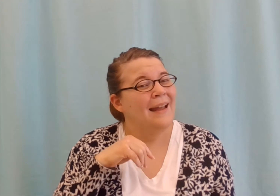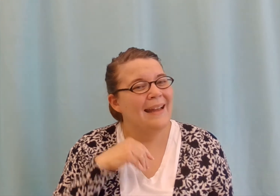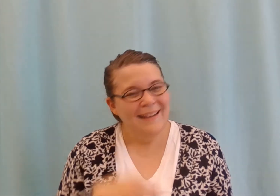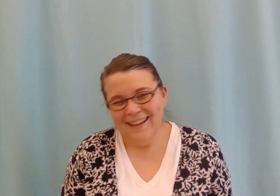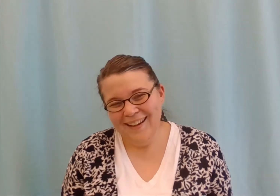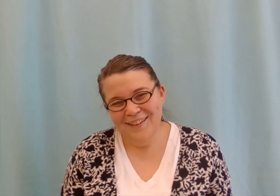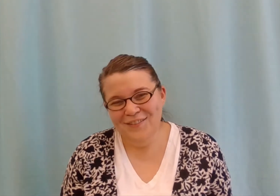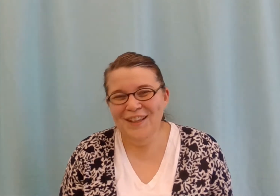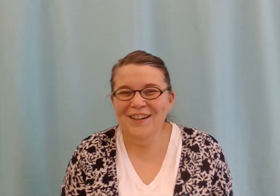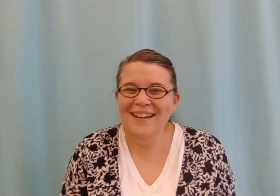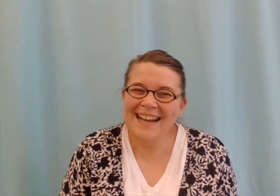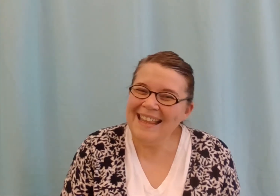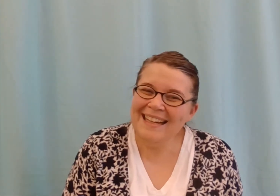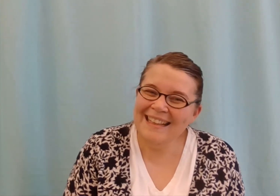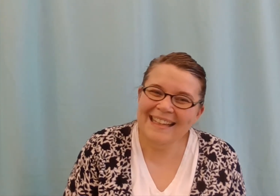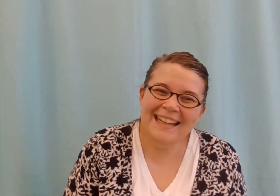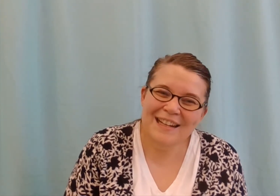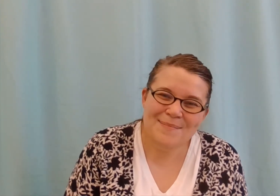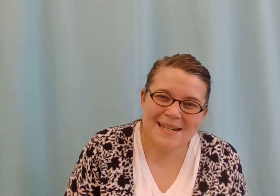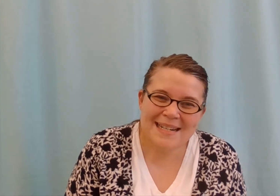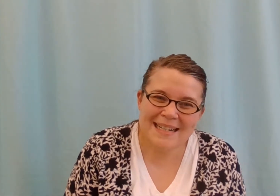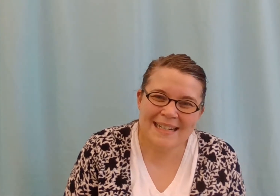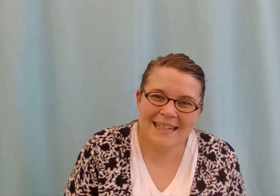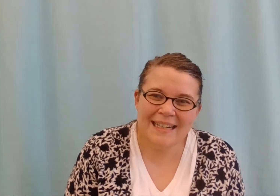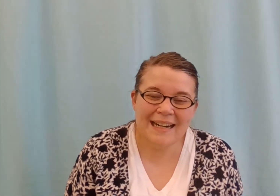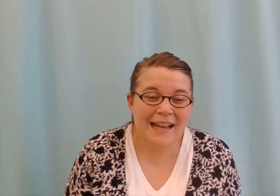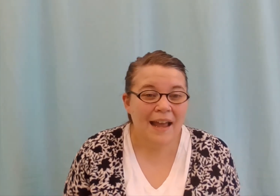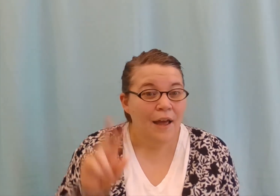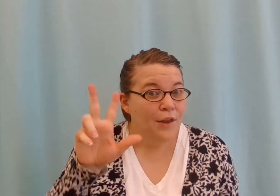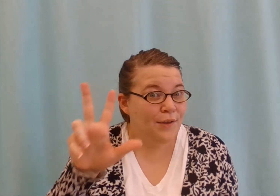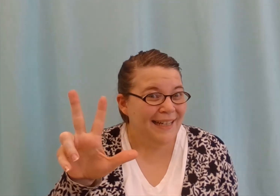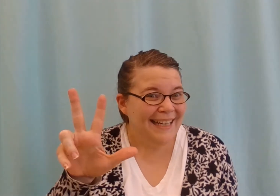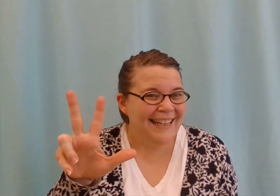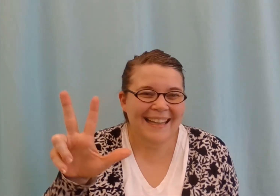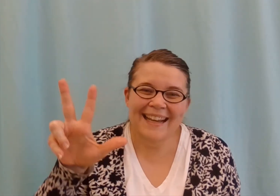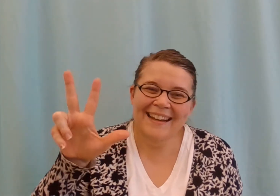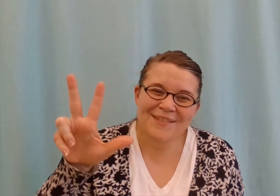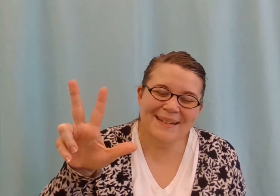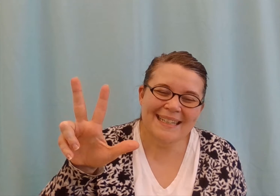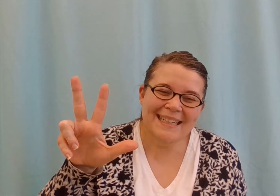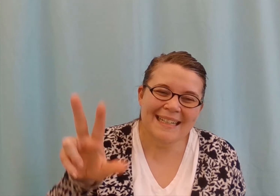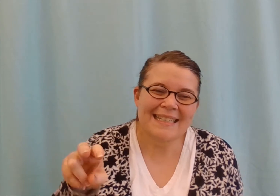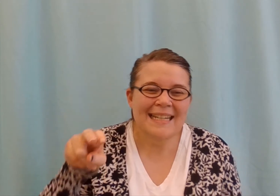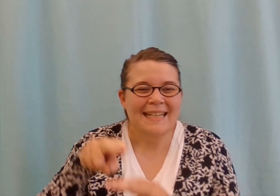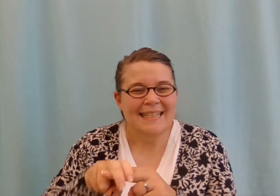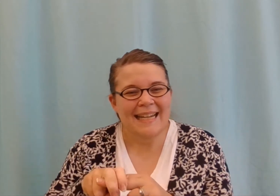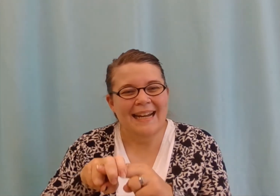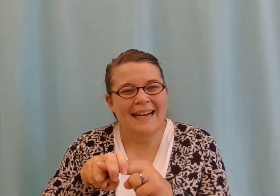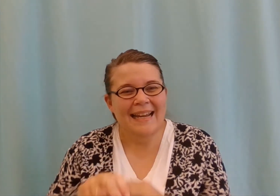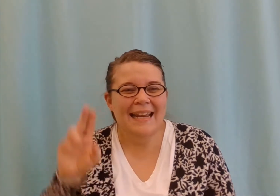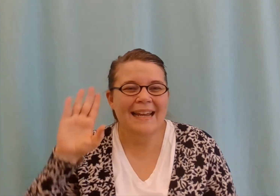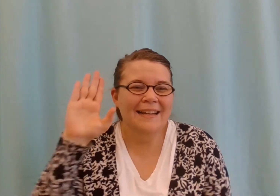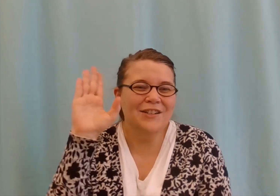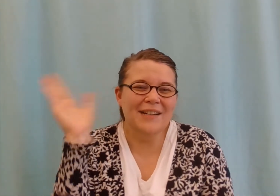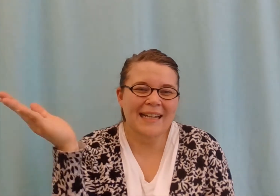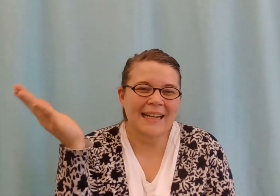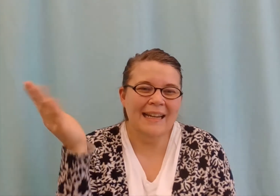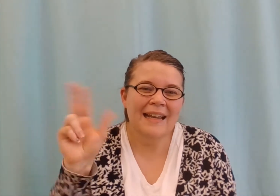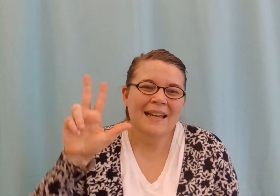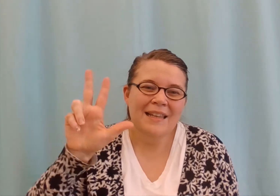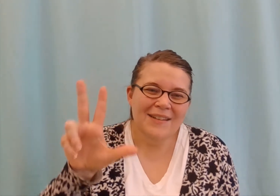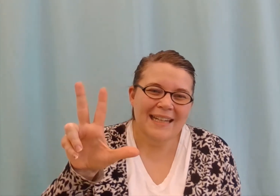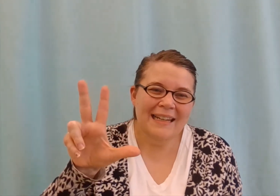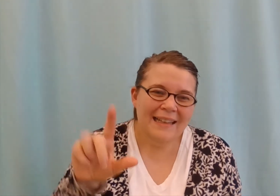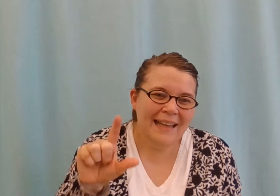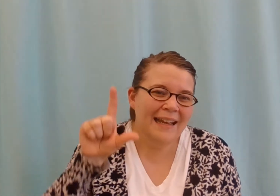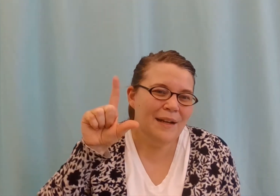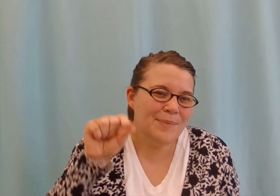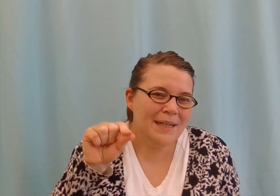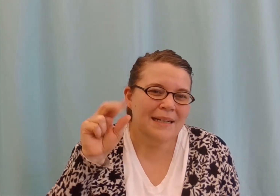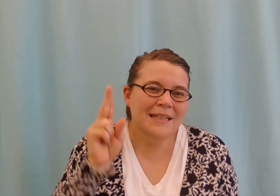And in flew another little bird. Three little birds sitting in a tree. Three little birds